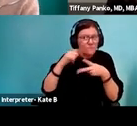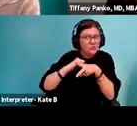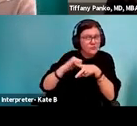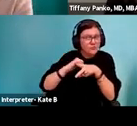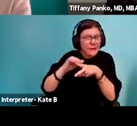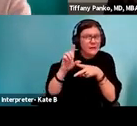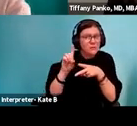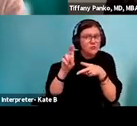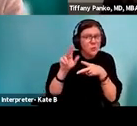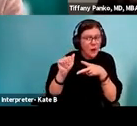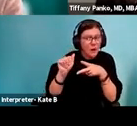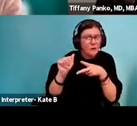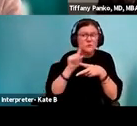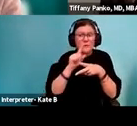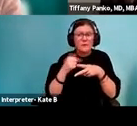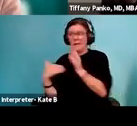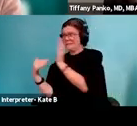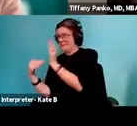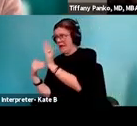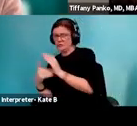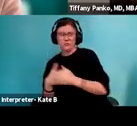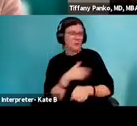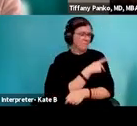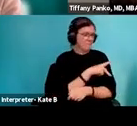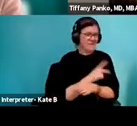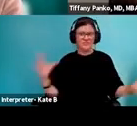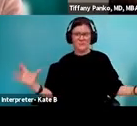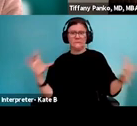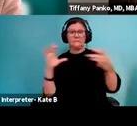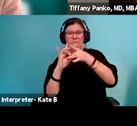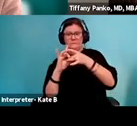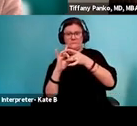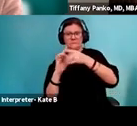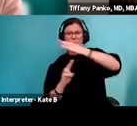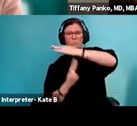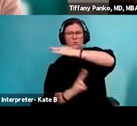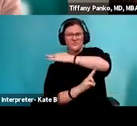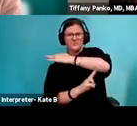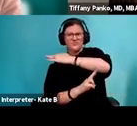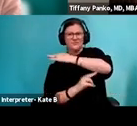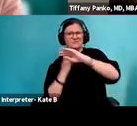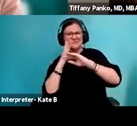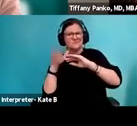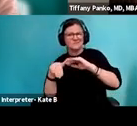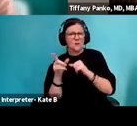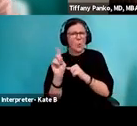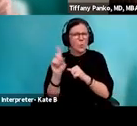to help be that bridge that we're talking about between the OBGYN and the pregnant patient?